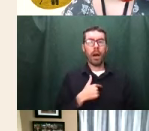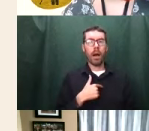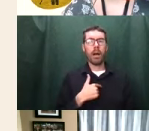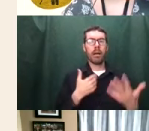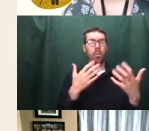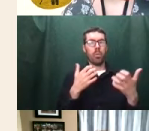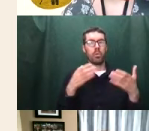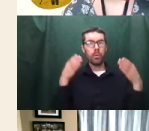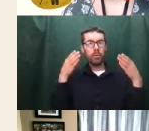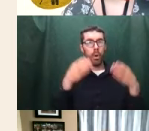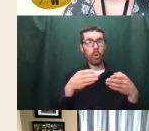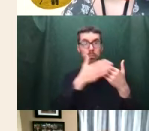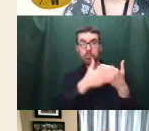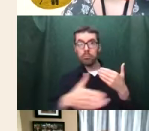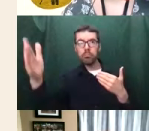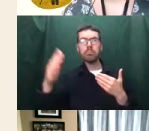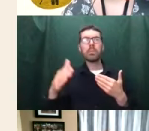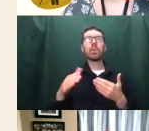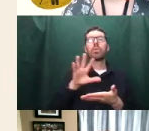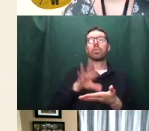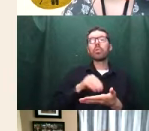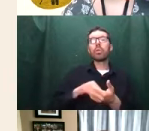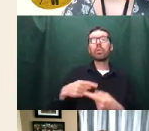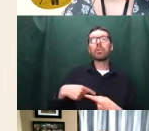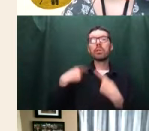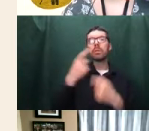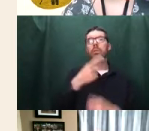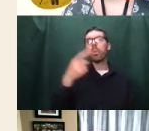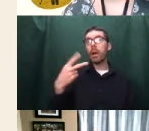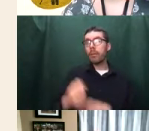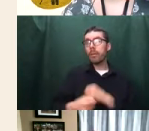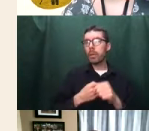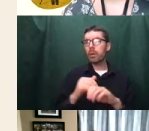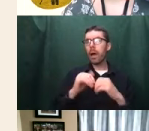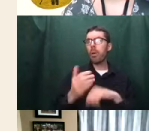on what we've learned through the past 1 1/2 years to make a better society, better humans